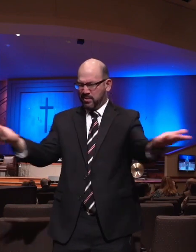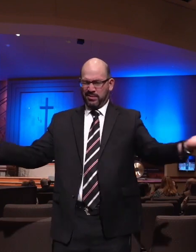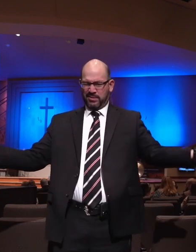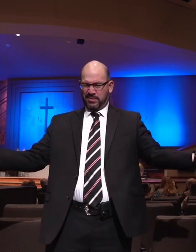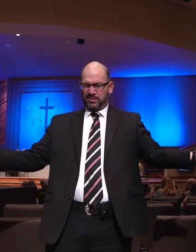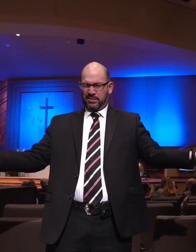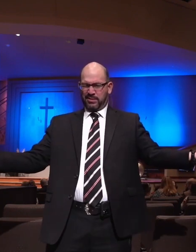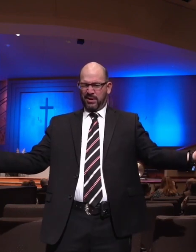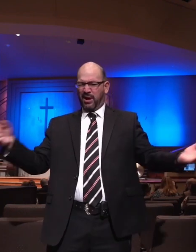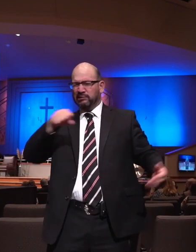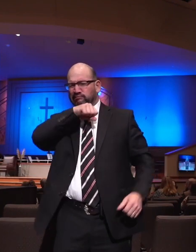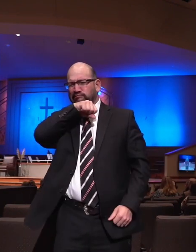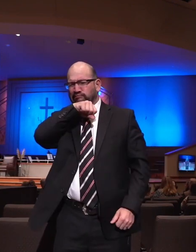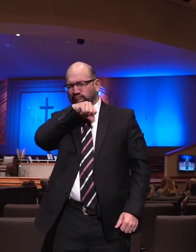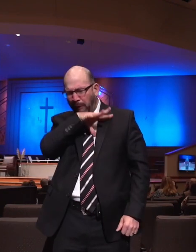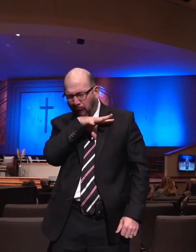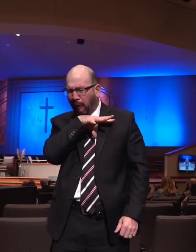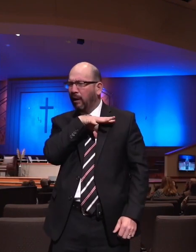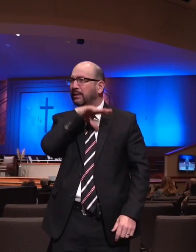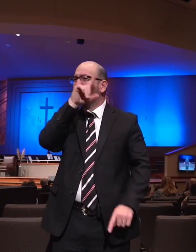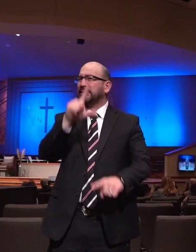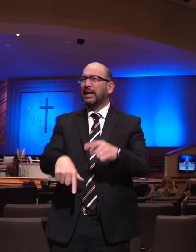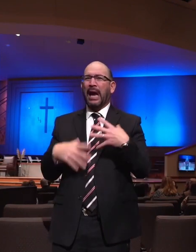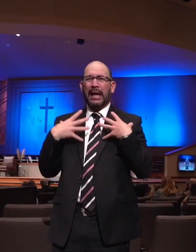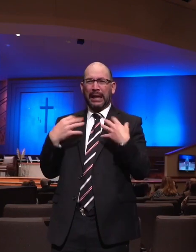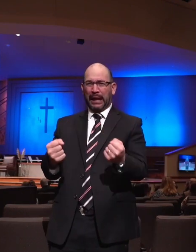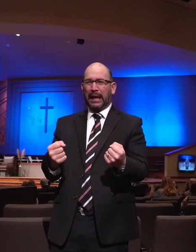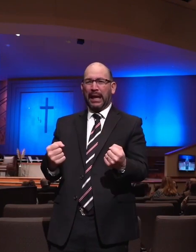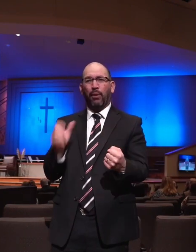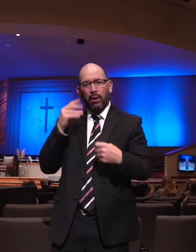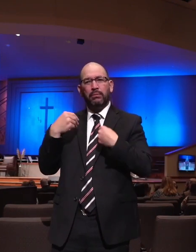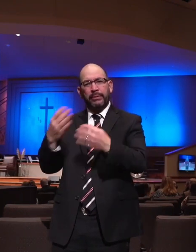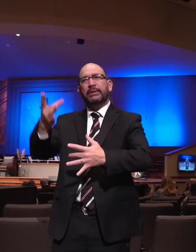it is not the Jordan River won't heal anyone but it'll make you sick okay so